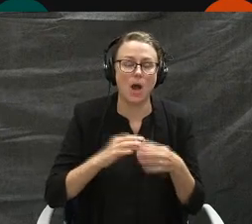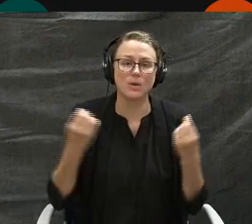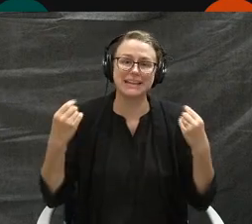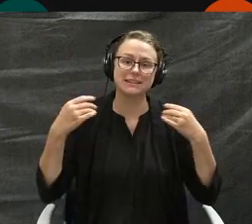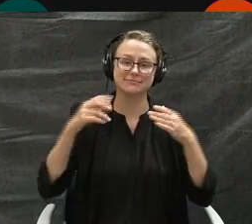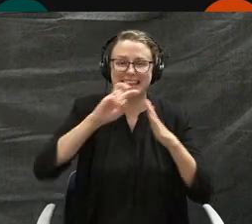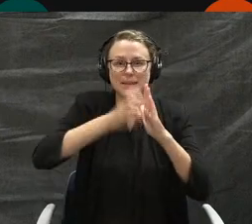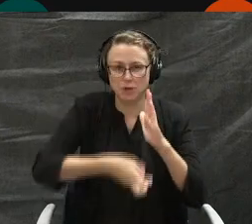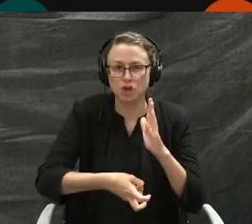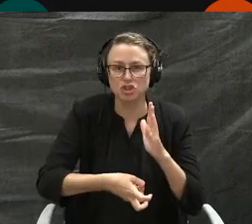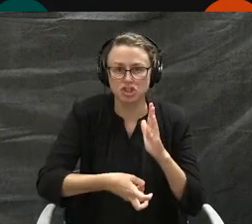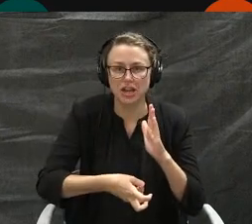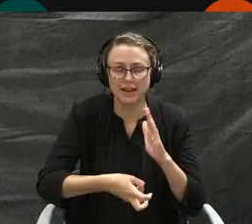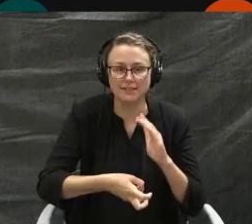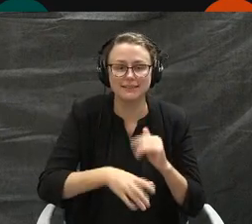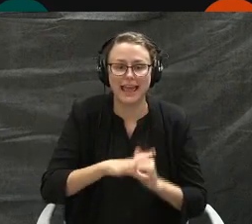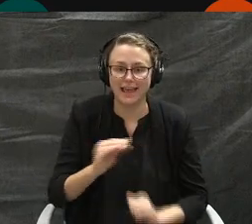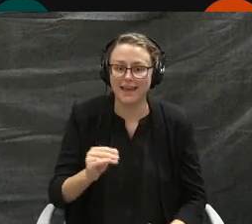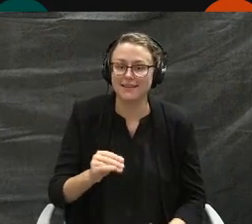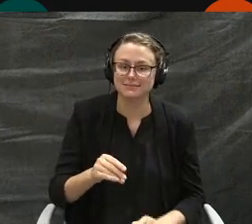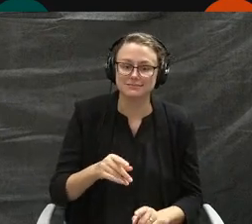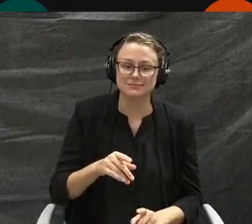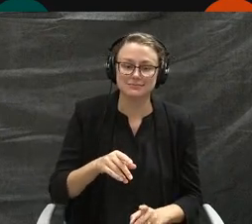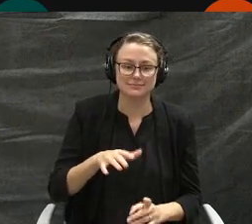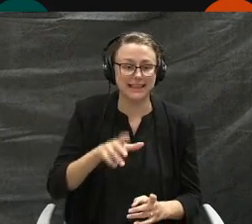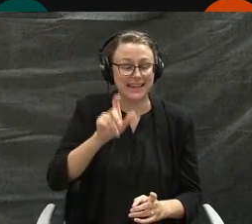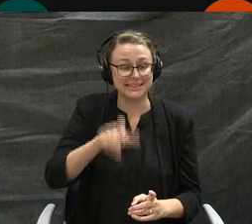And the need to really enhance,